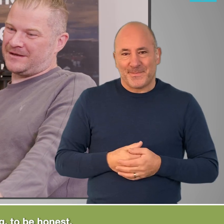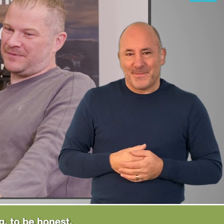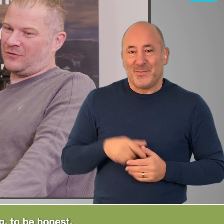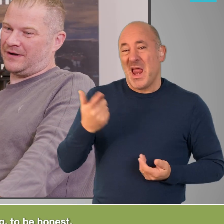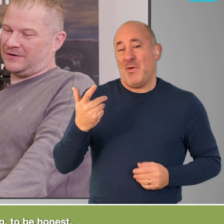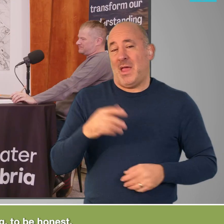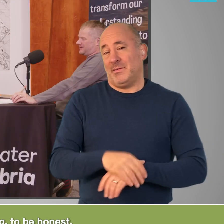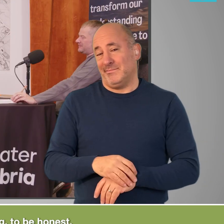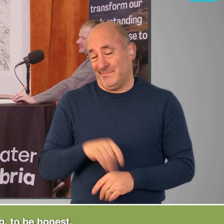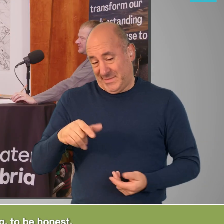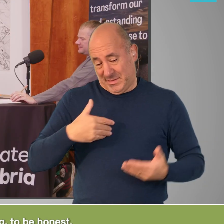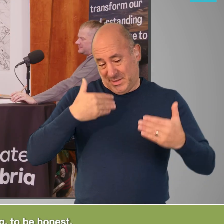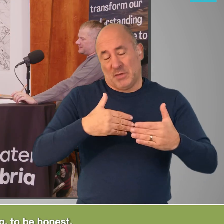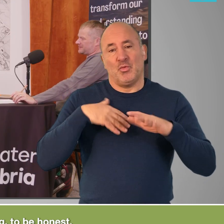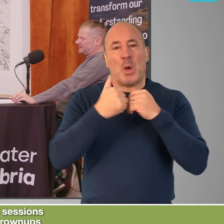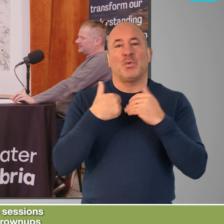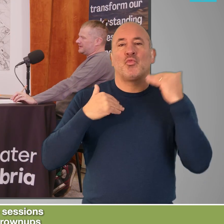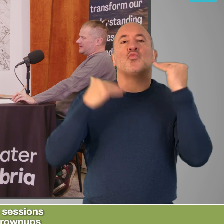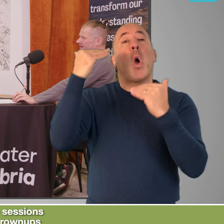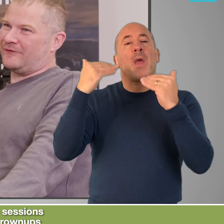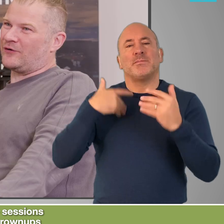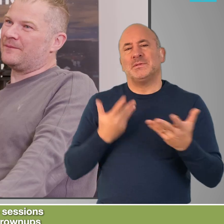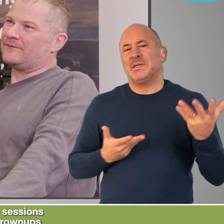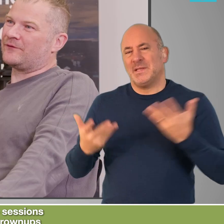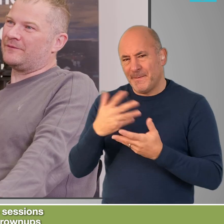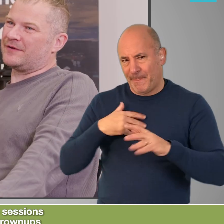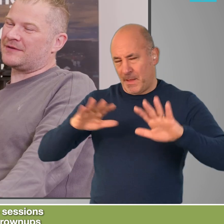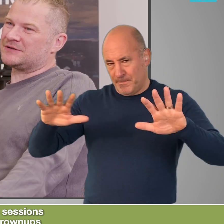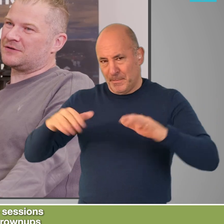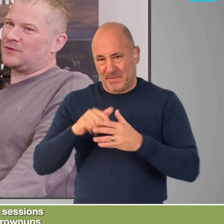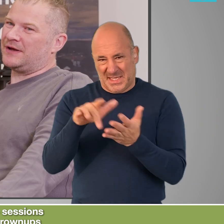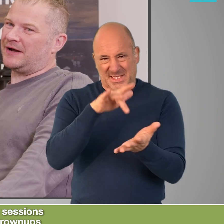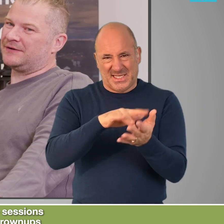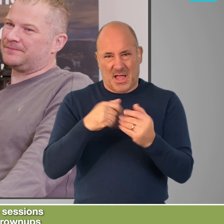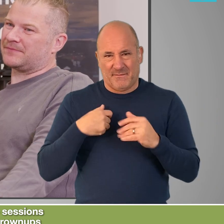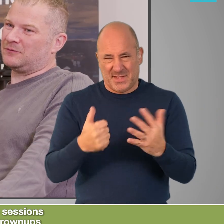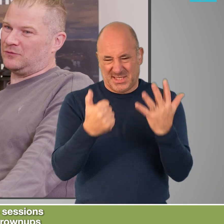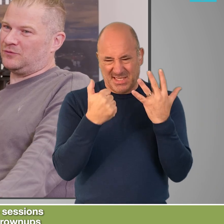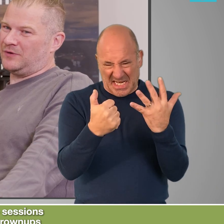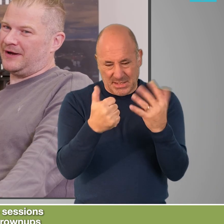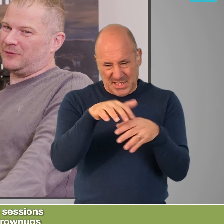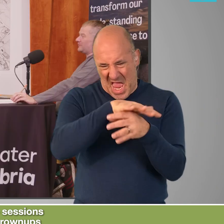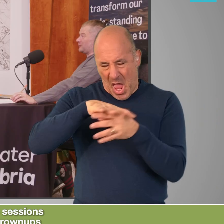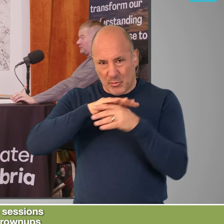it's been quite interesting, to be honest. I mean from these sessions we had with the grownups